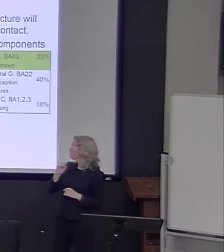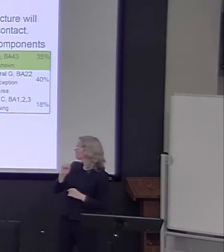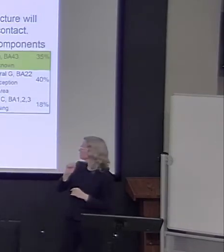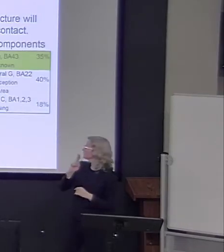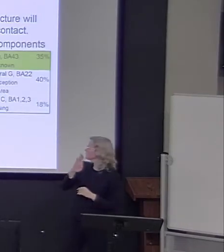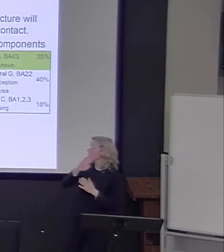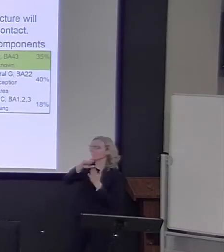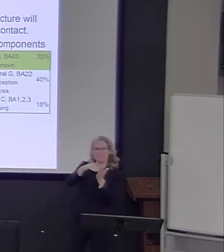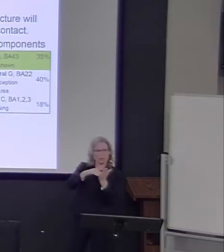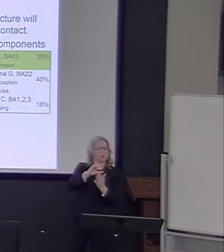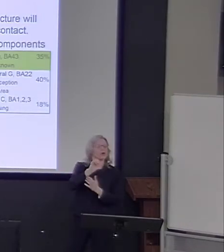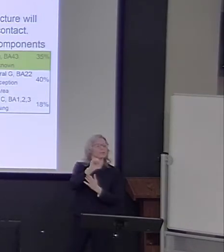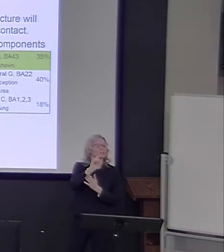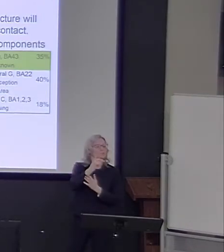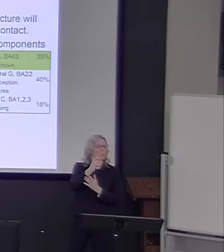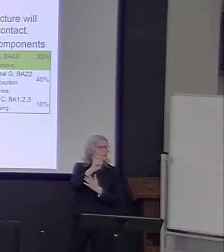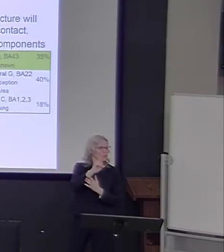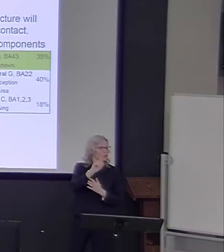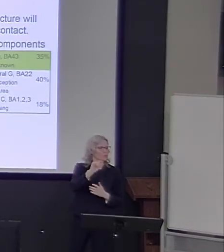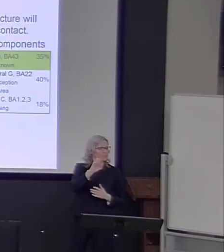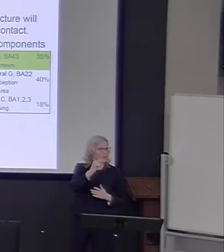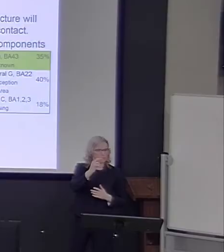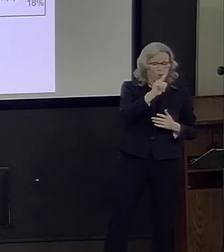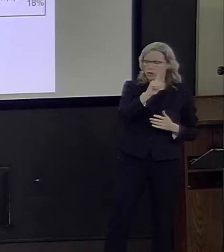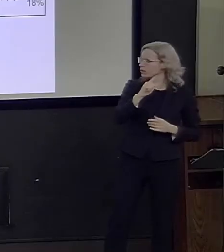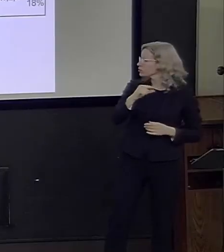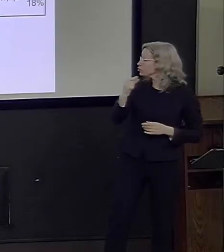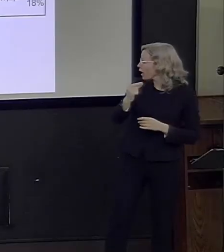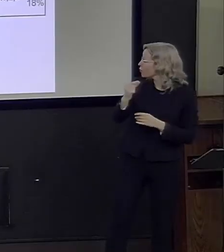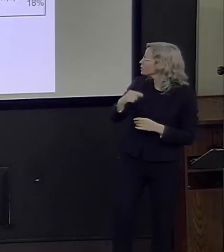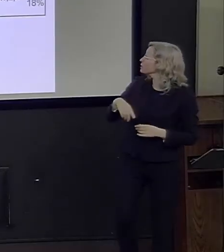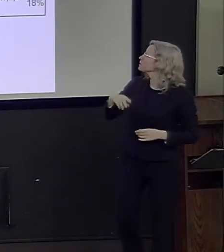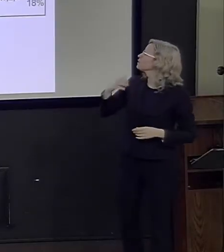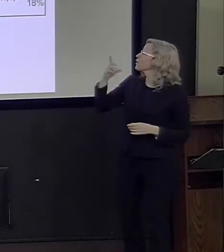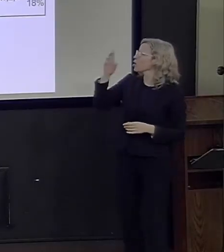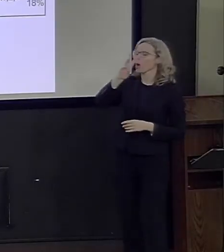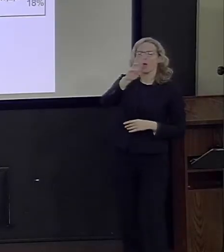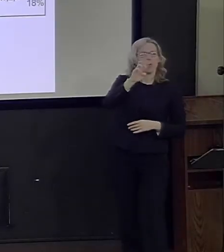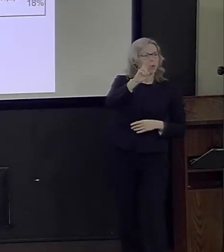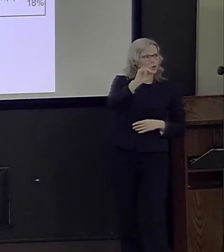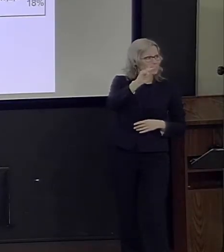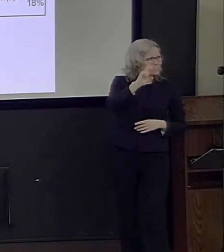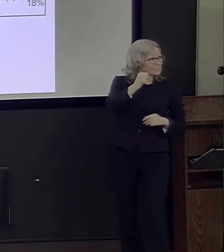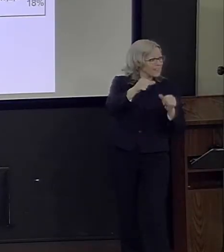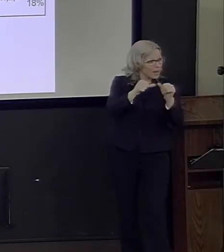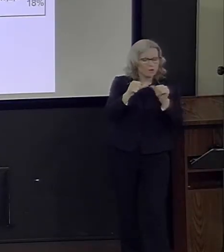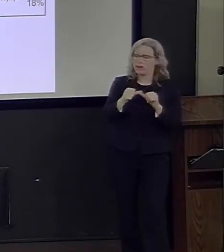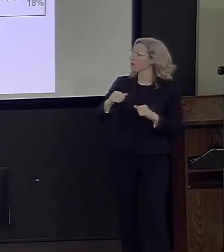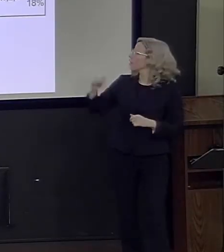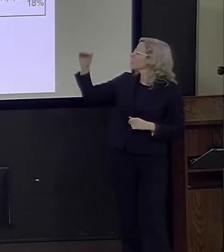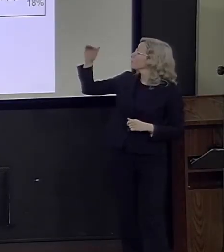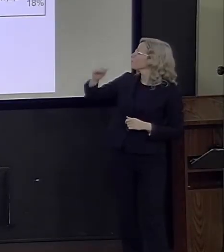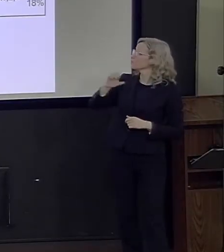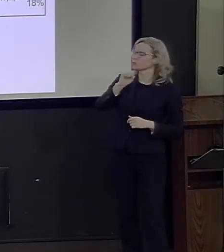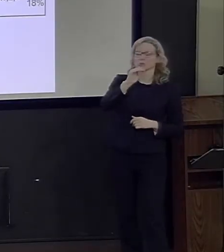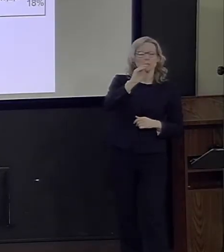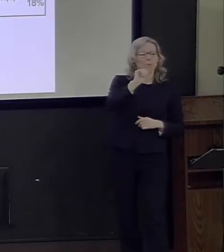which as you all know is Wernicke's area, subcentral again, somatosensory, which is not too,